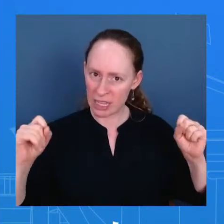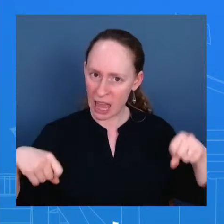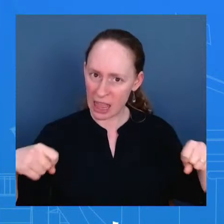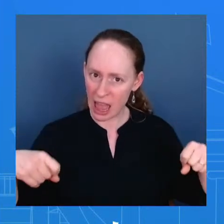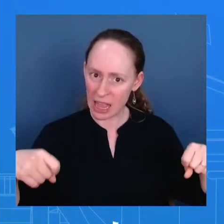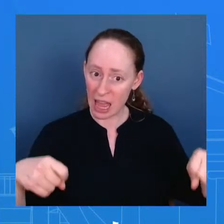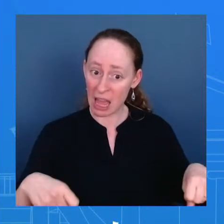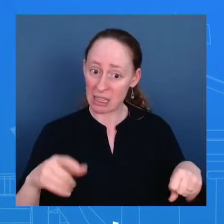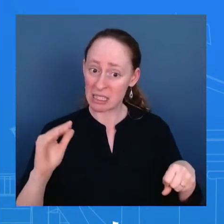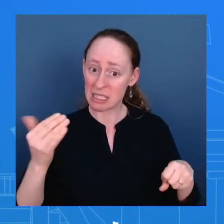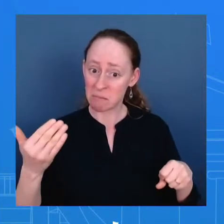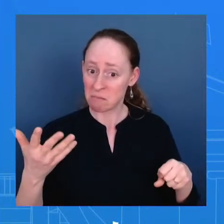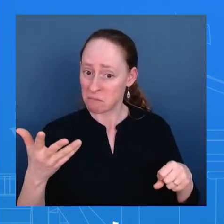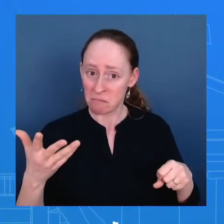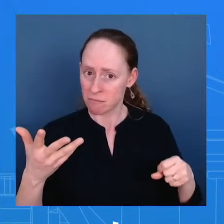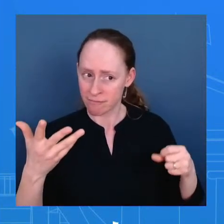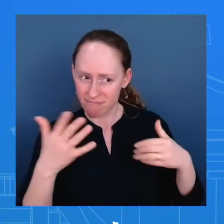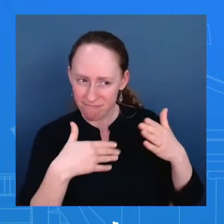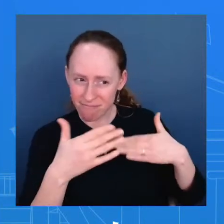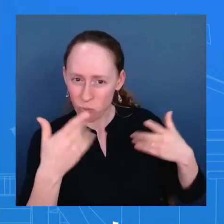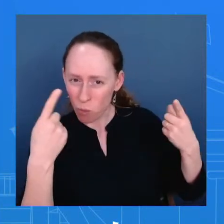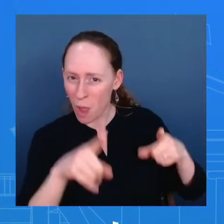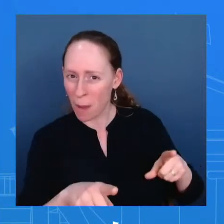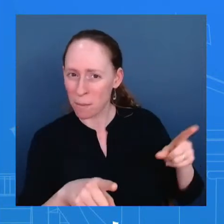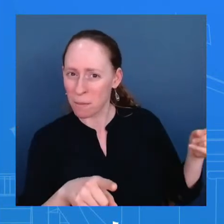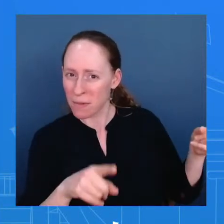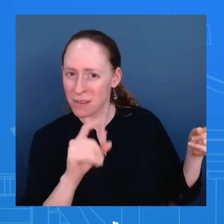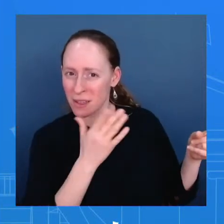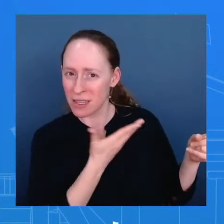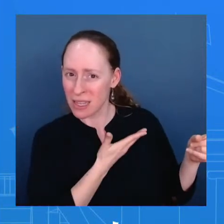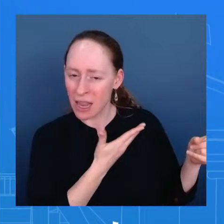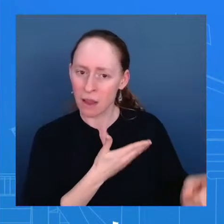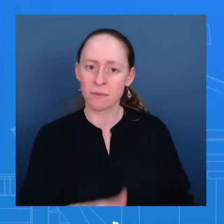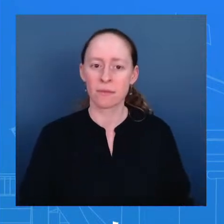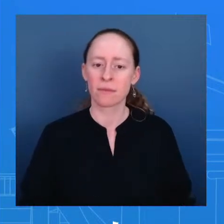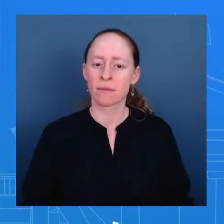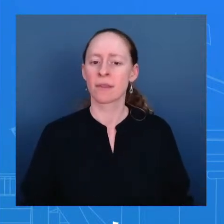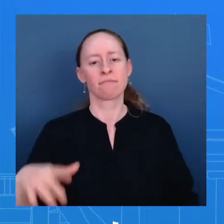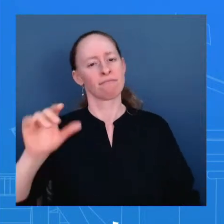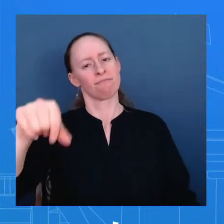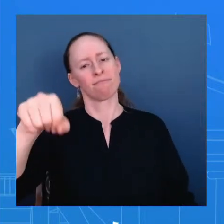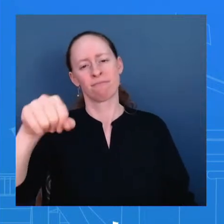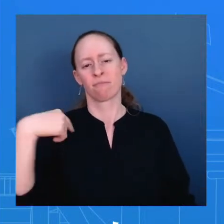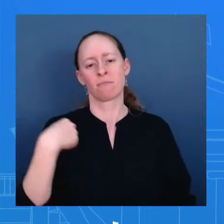we've been very consistent about our long-term goal for more a peaceful, stable, prosperous,